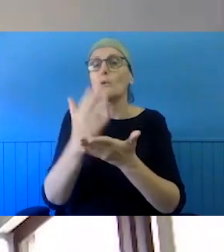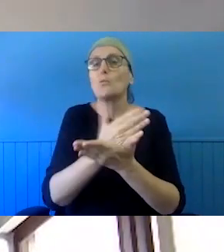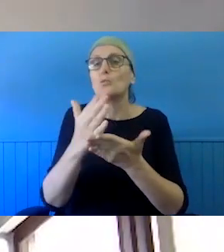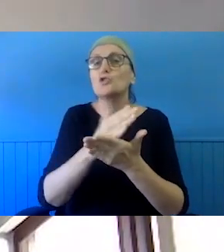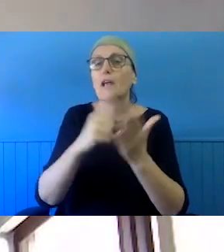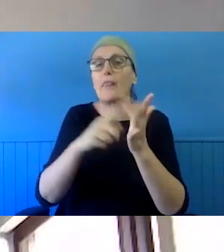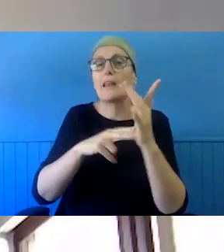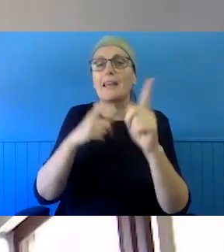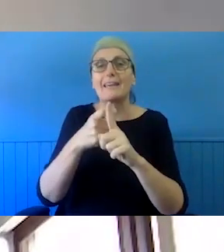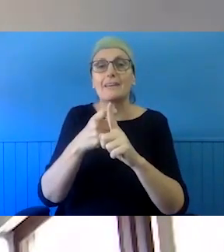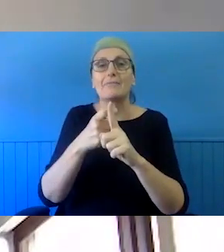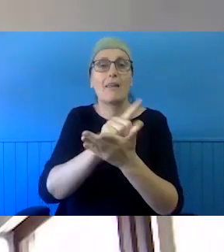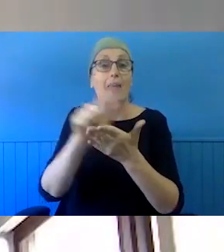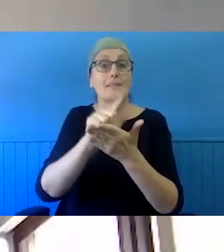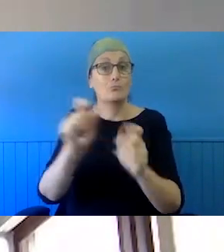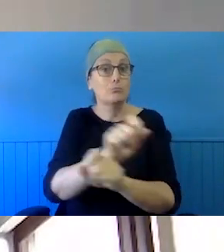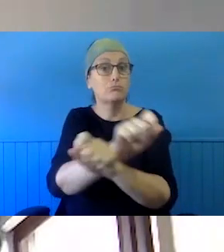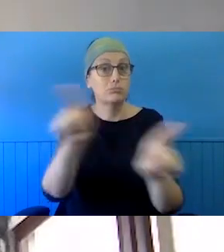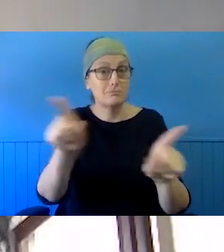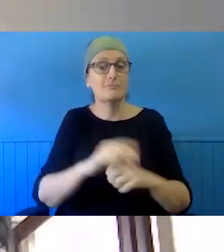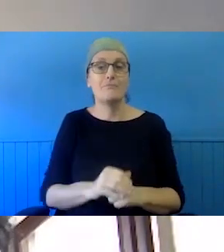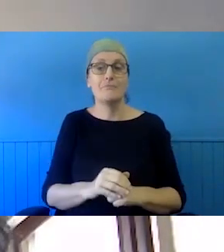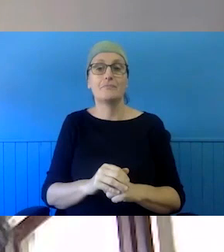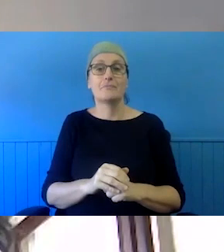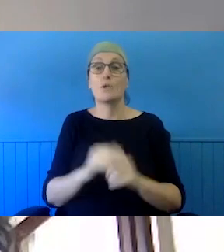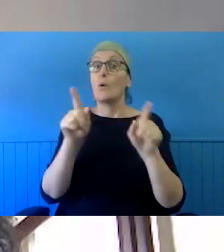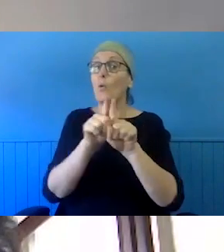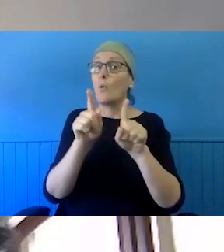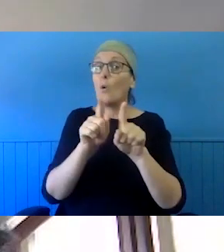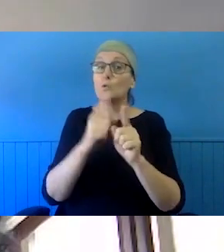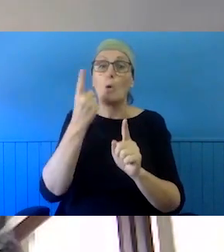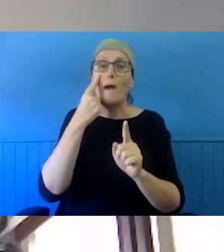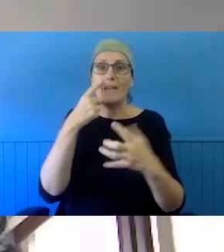later. Also, look out for more Intel podcasts coming up over the next few